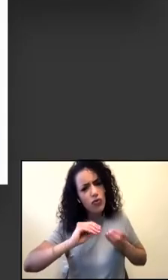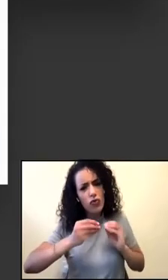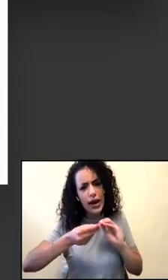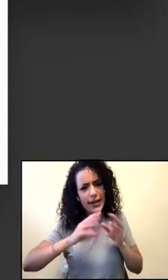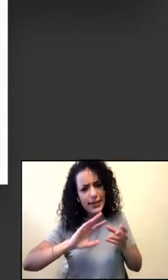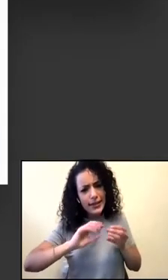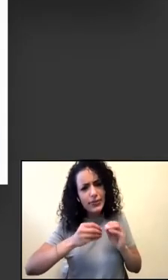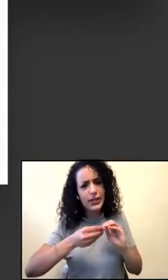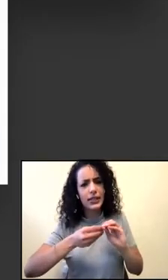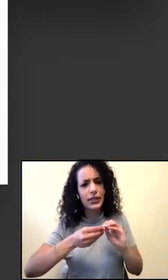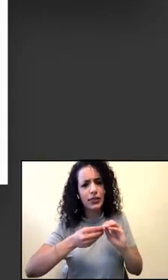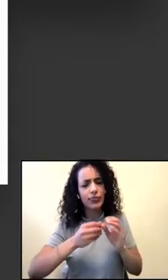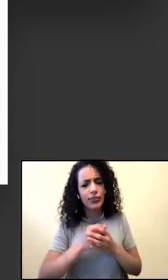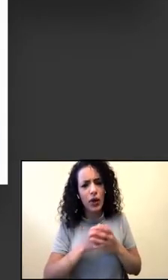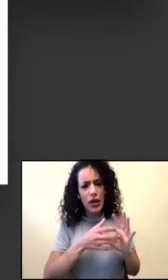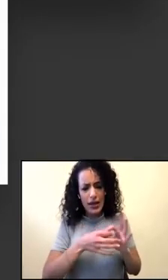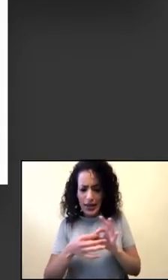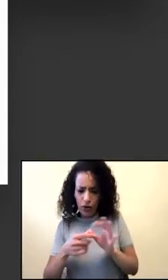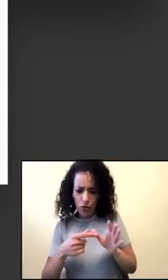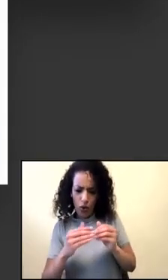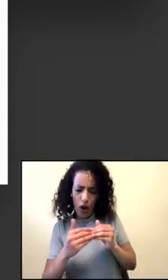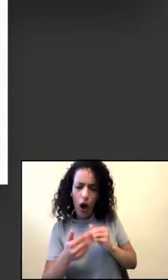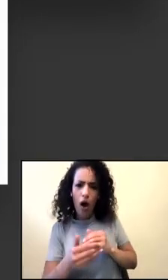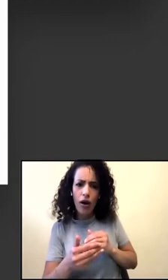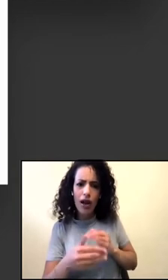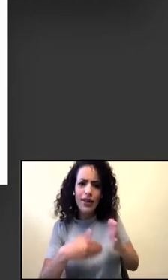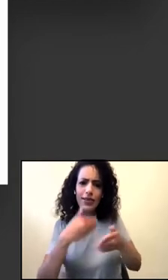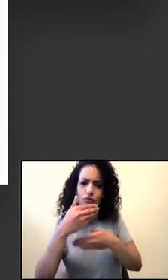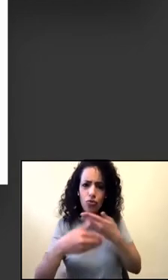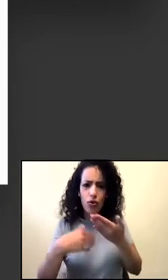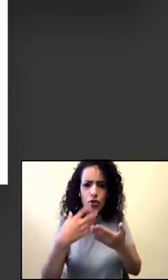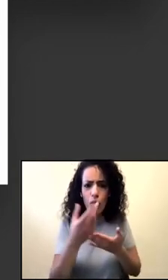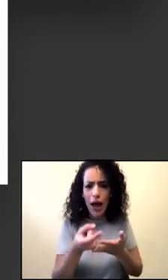hand in hand with archiving and stories. Did you have any reflections on Asma's film?